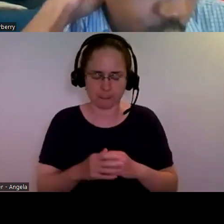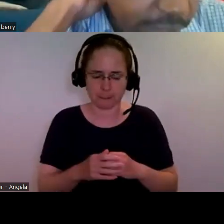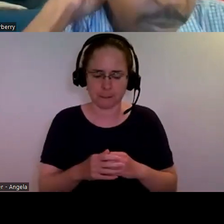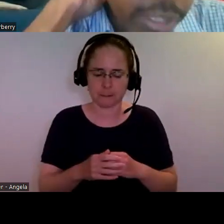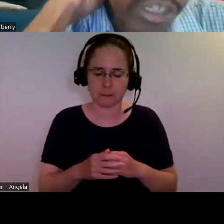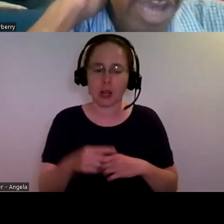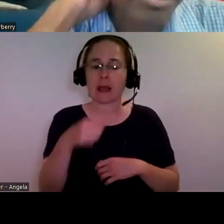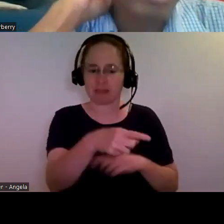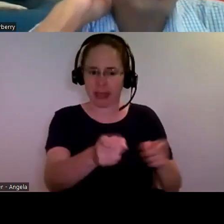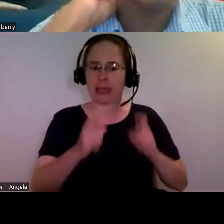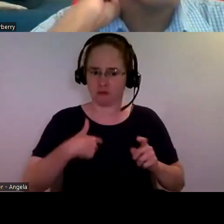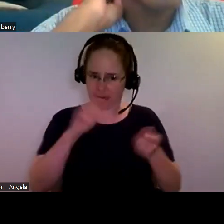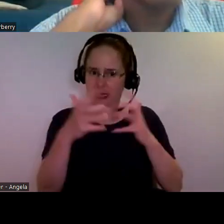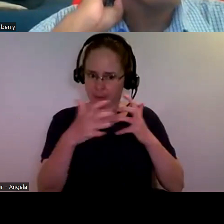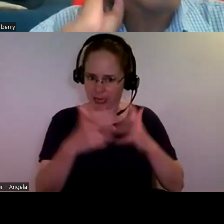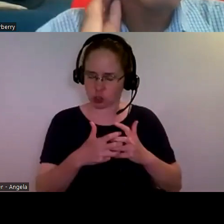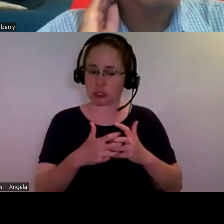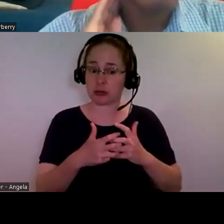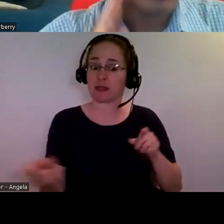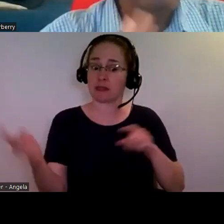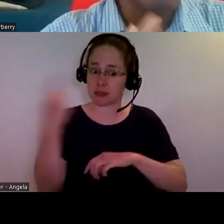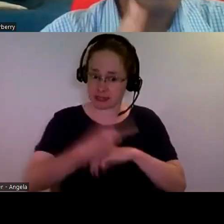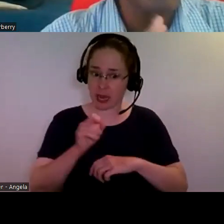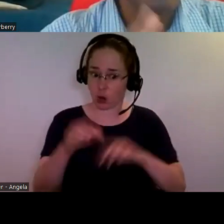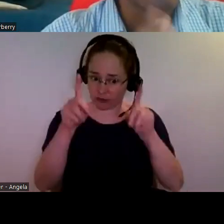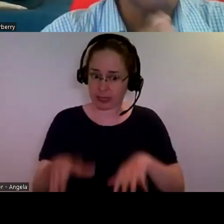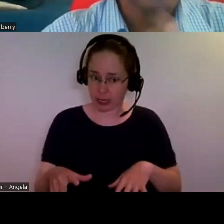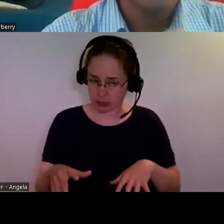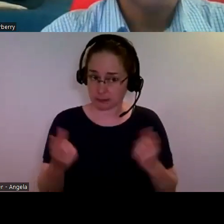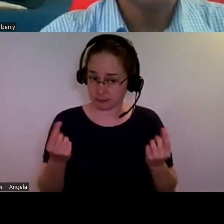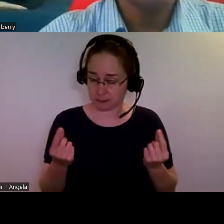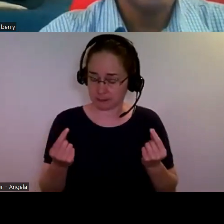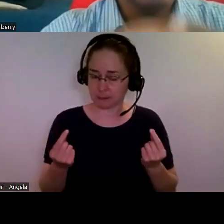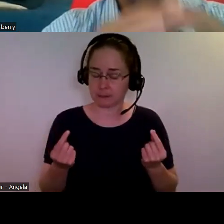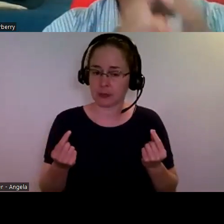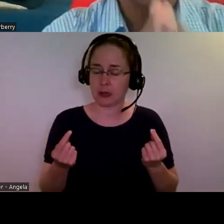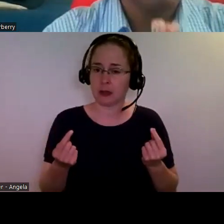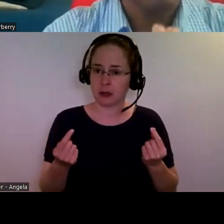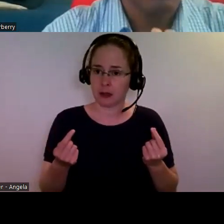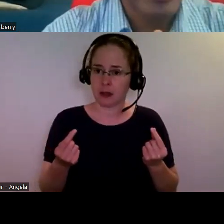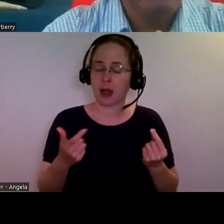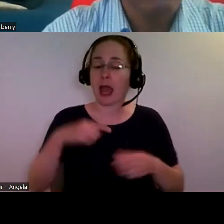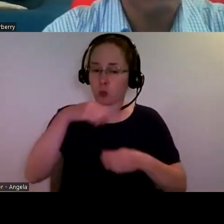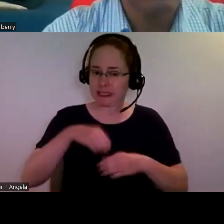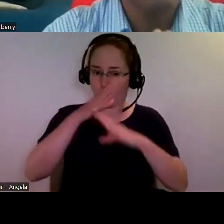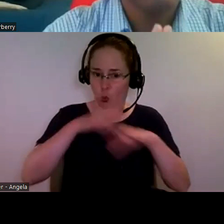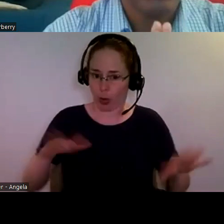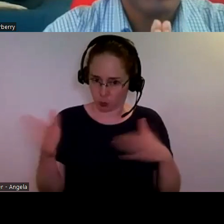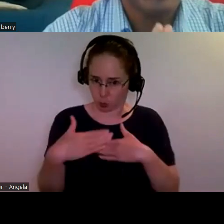granted me the accommodation on the day of the test. I was able to be in a quiet room, and they